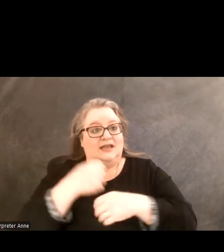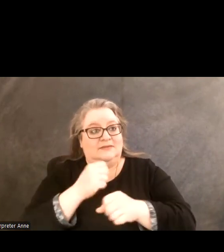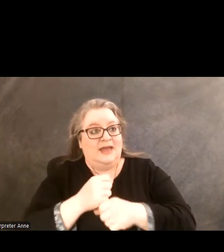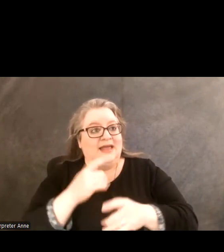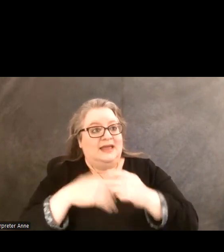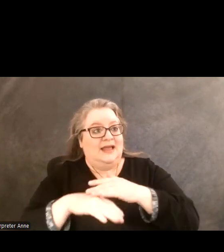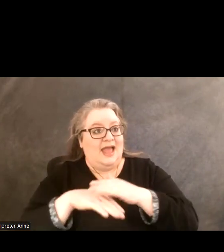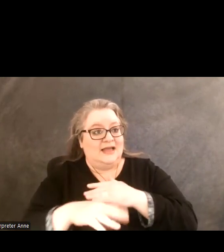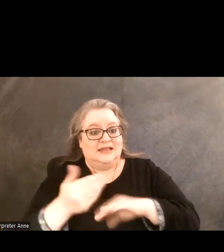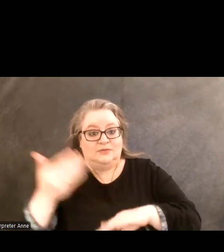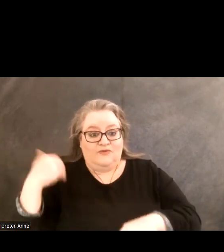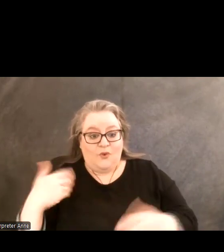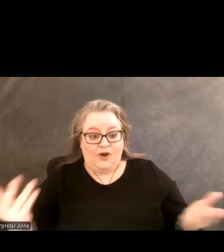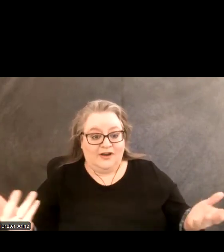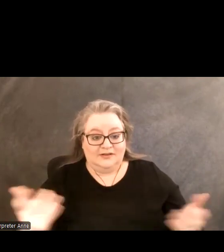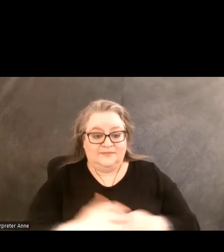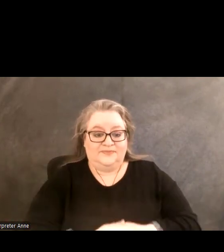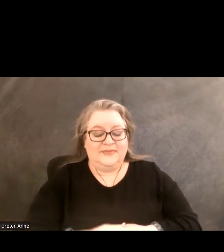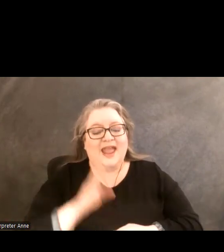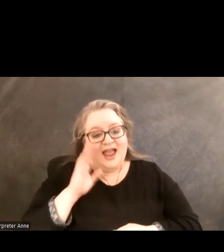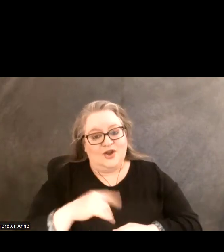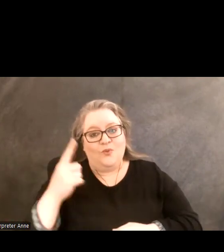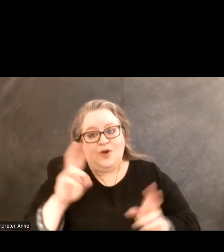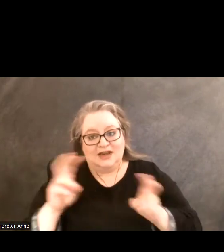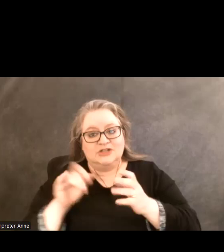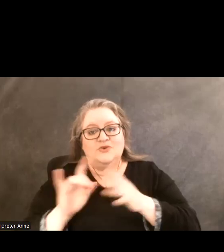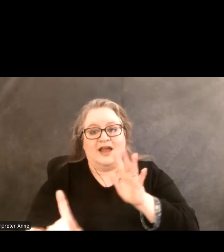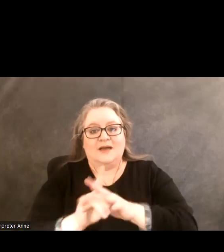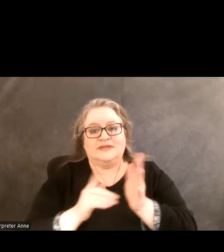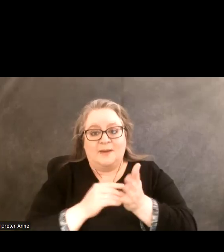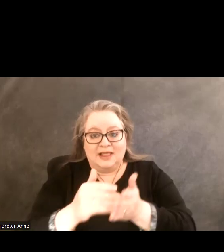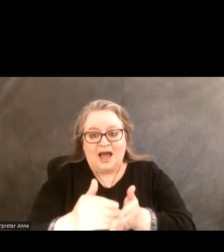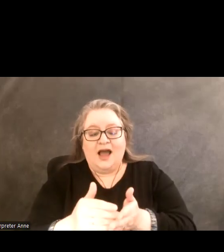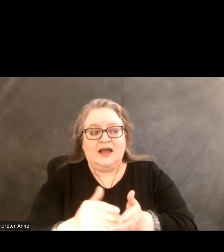I know that one issue that comes up a lot is because as disabled